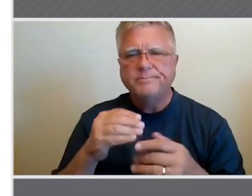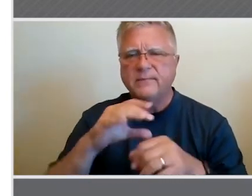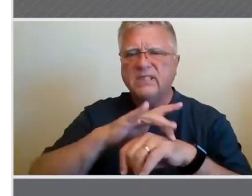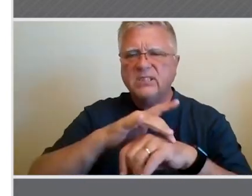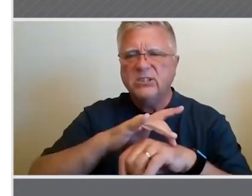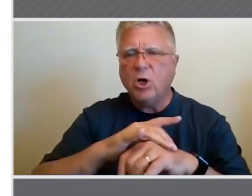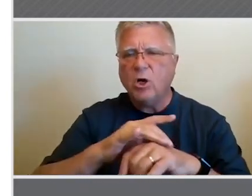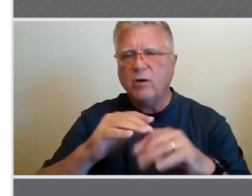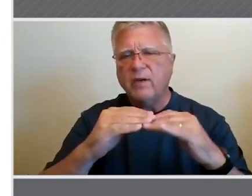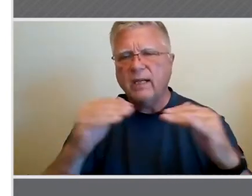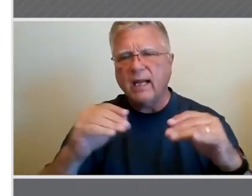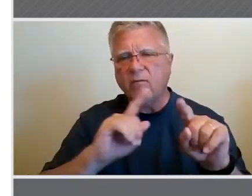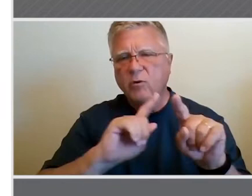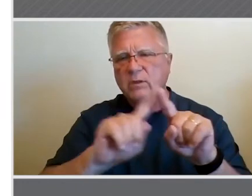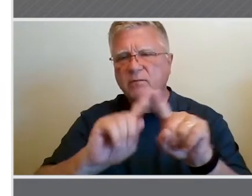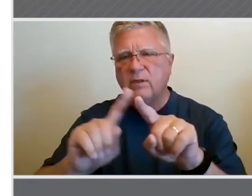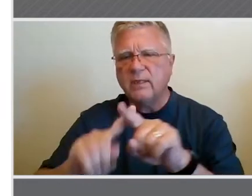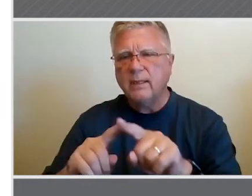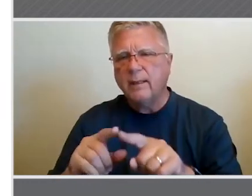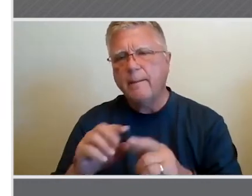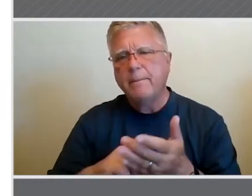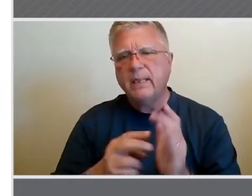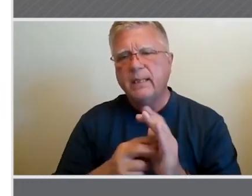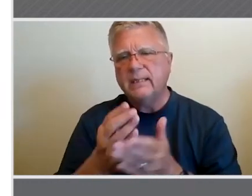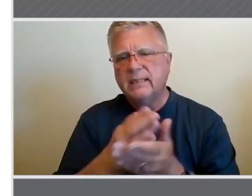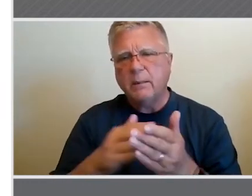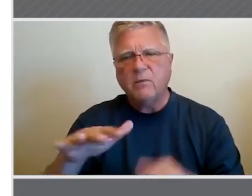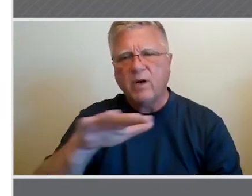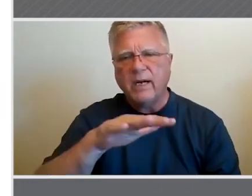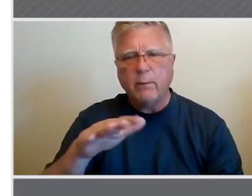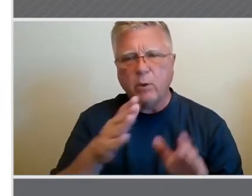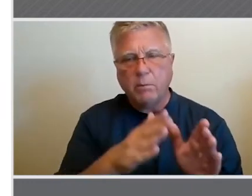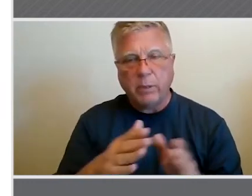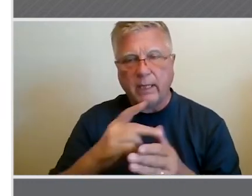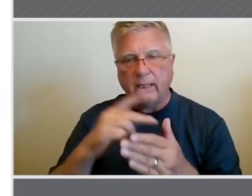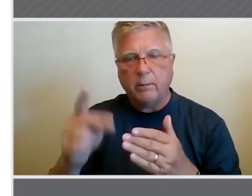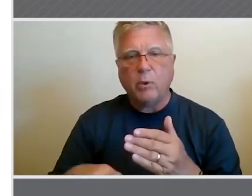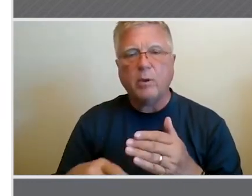So whether that is some of our neighborhood planning programs, such as the CO innovation district.